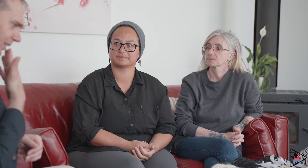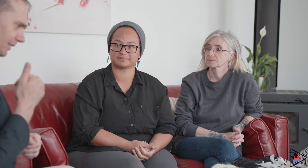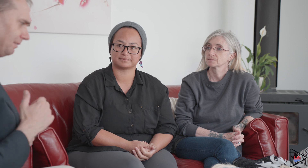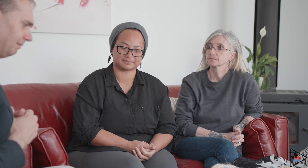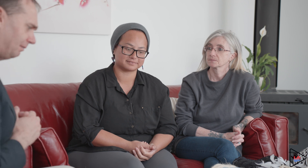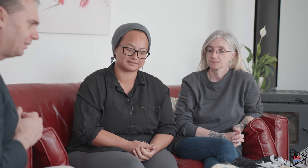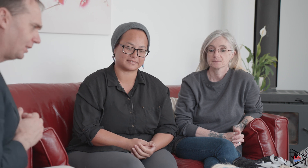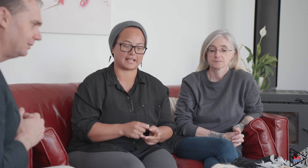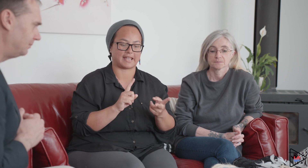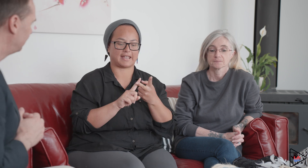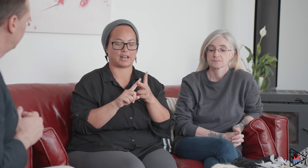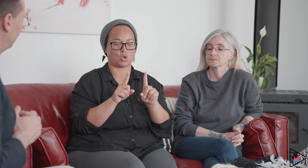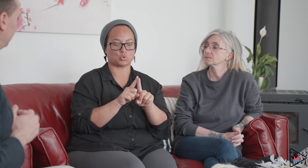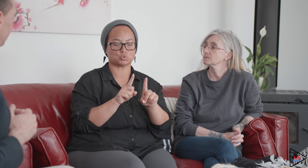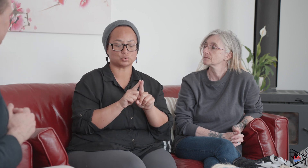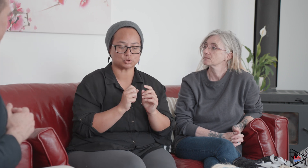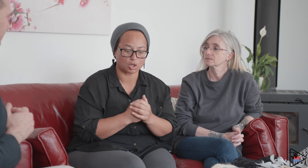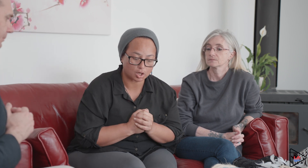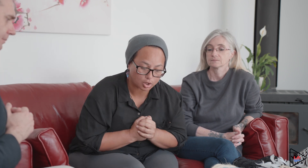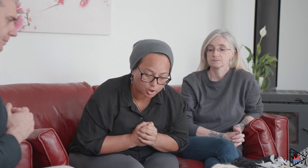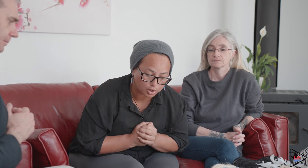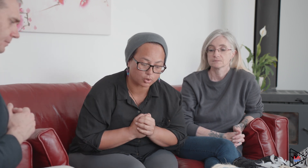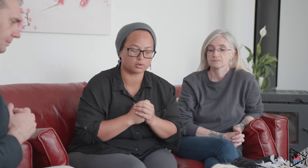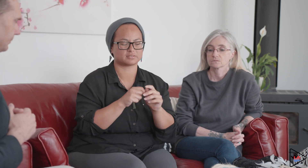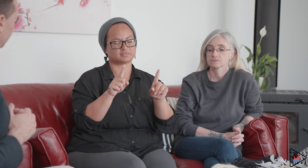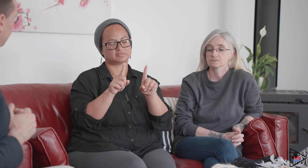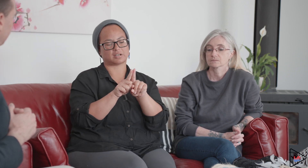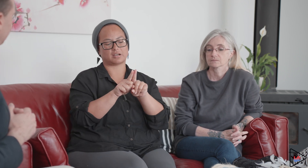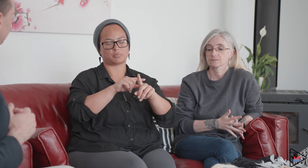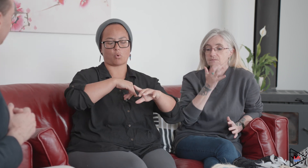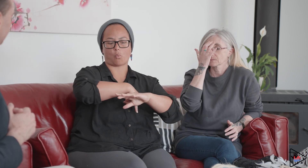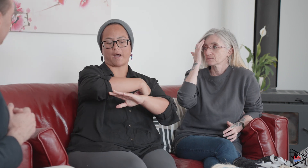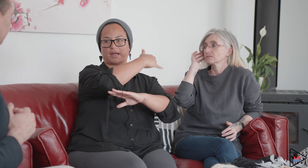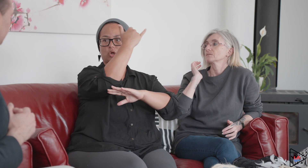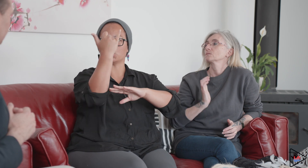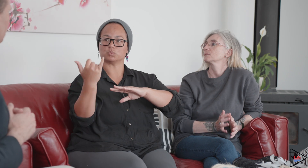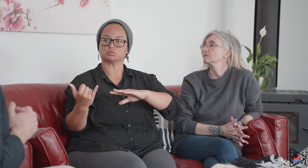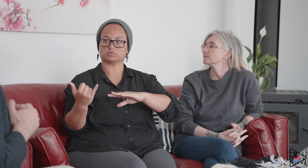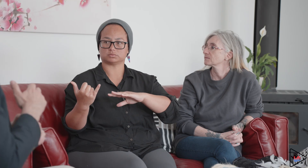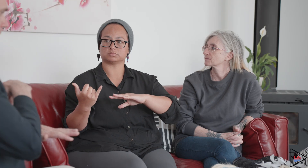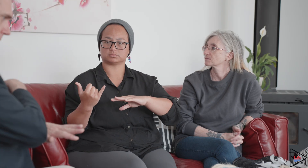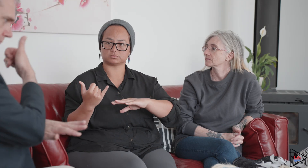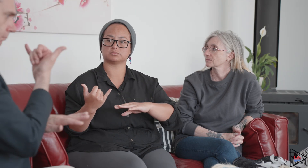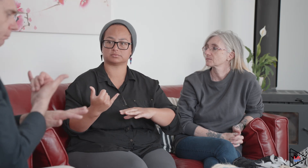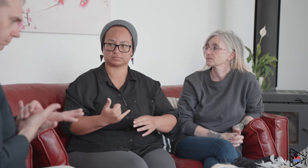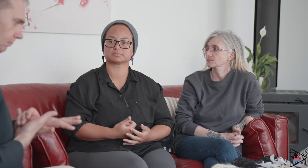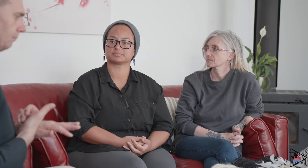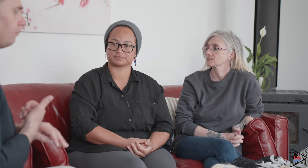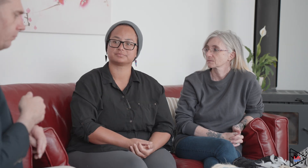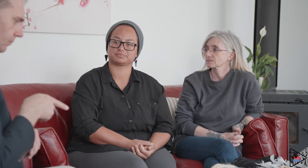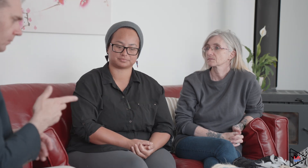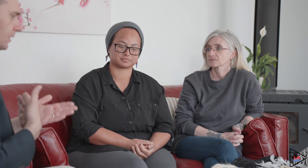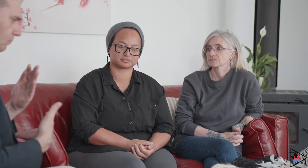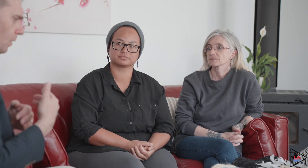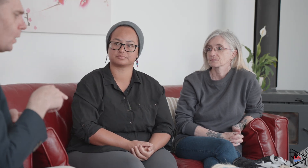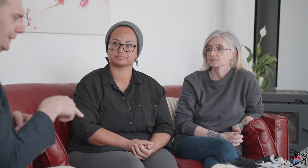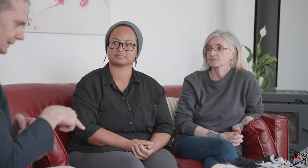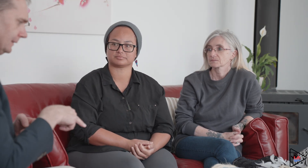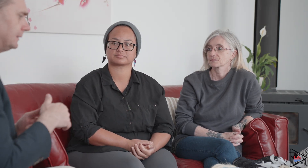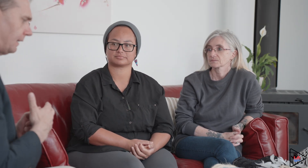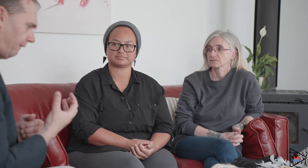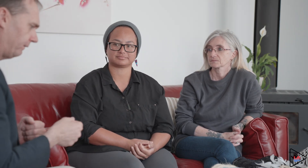Lovely. Also, um whale, I'd say that's another pattern. Oh, right. Okay. You can